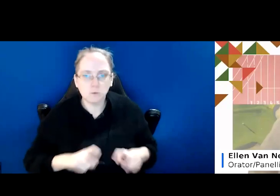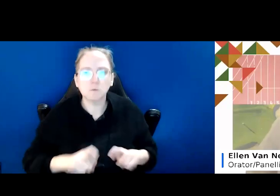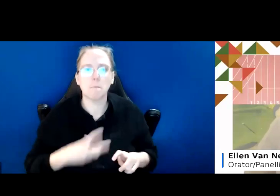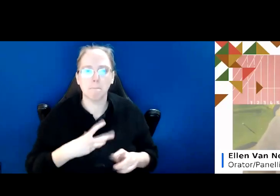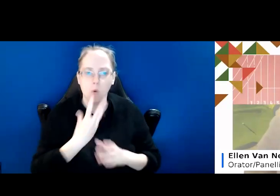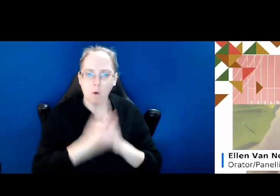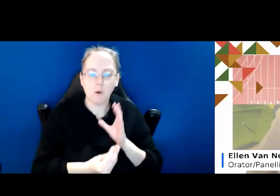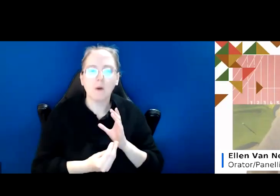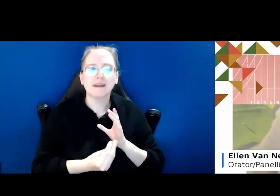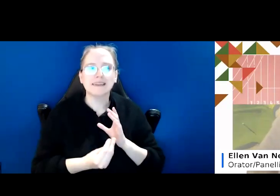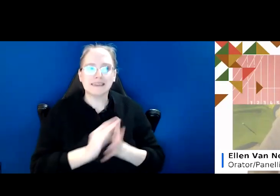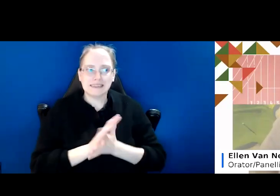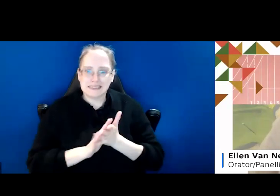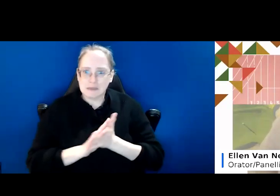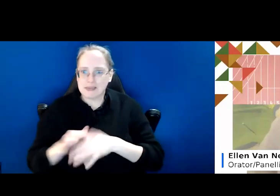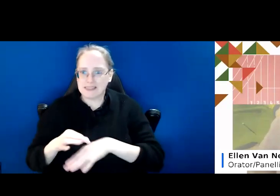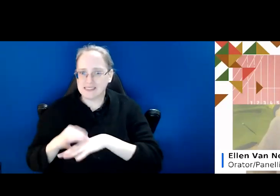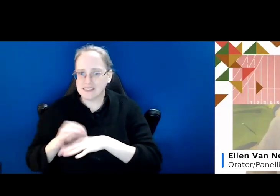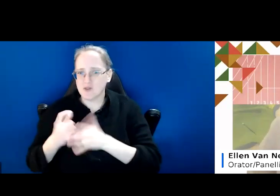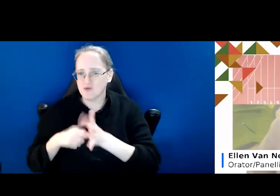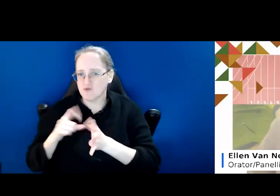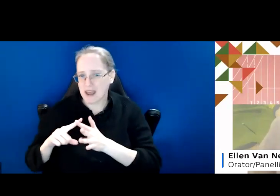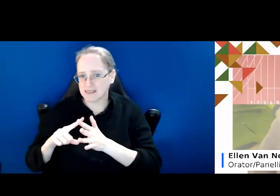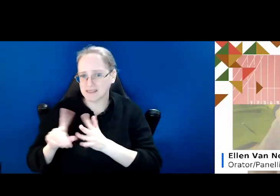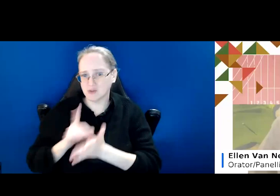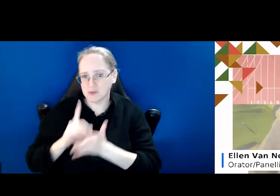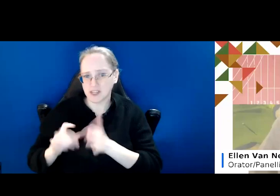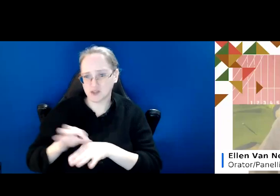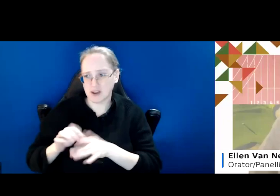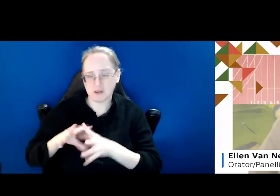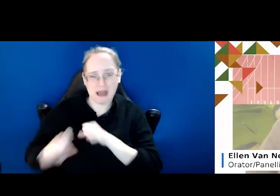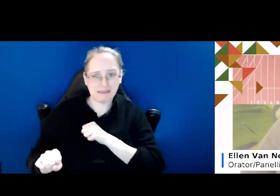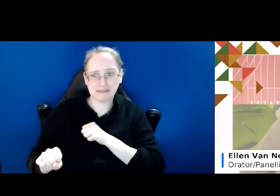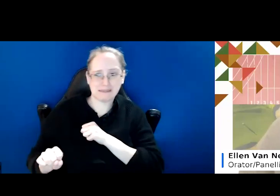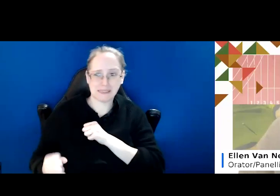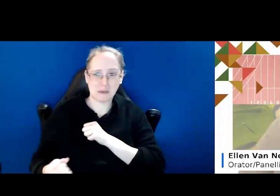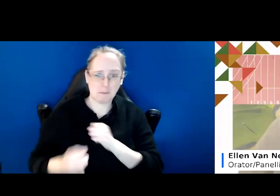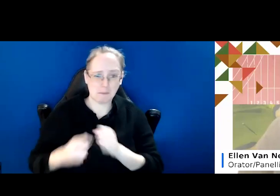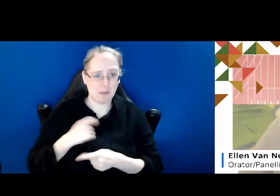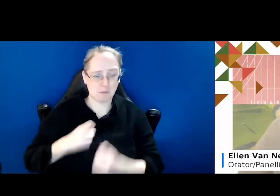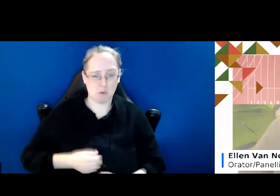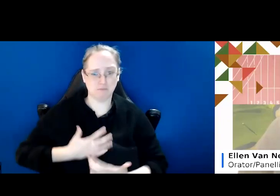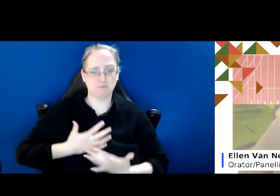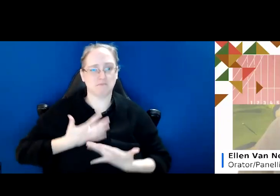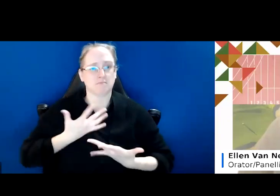on a visceral level and with a certain intensity.